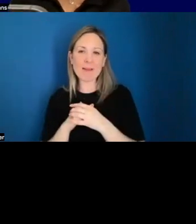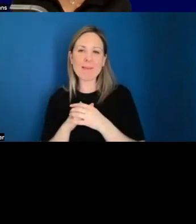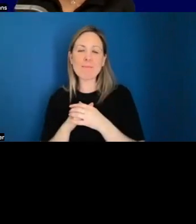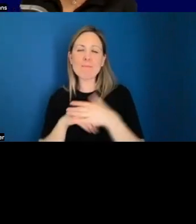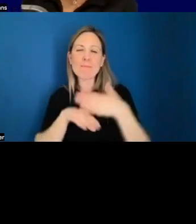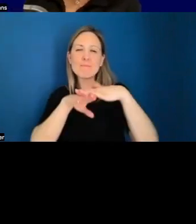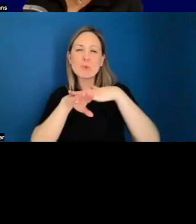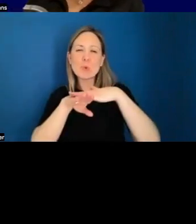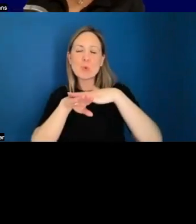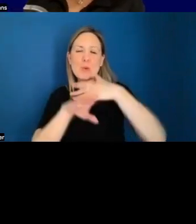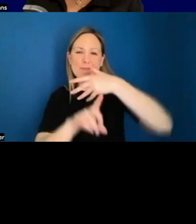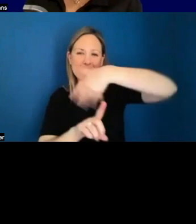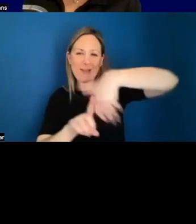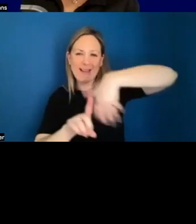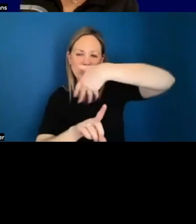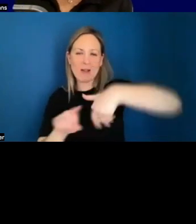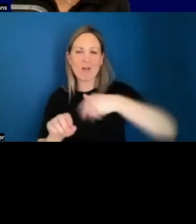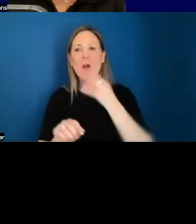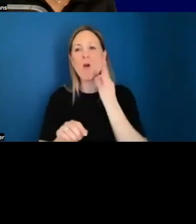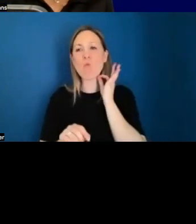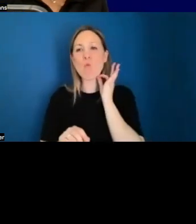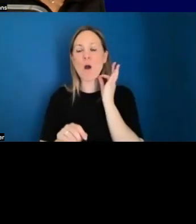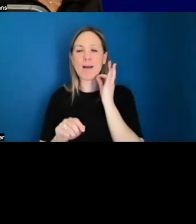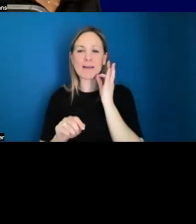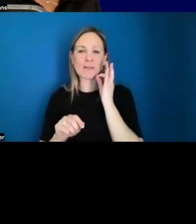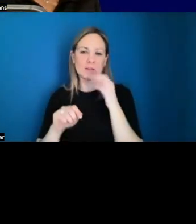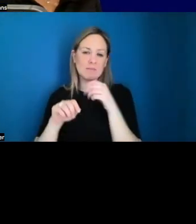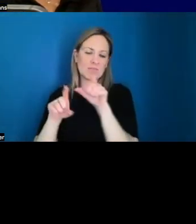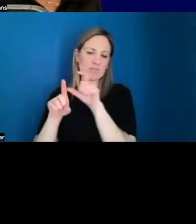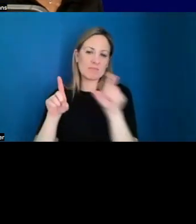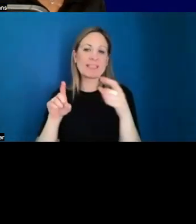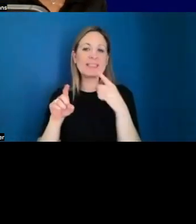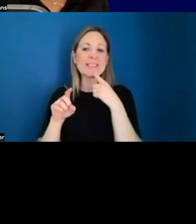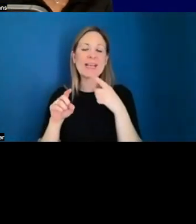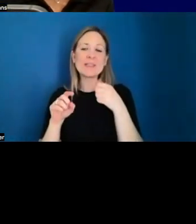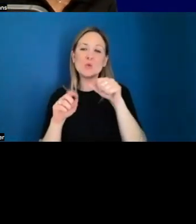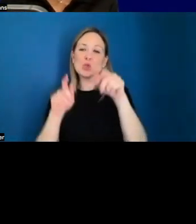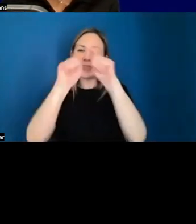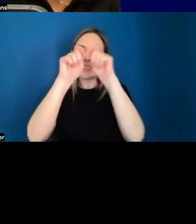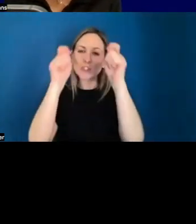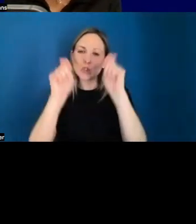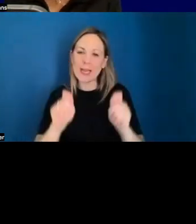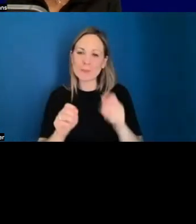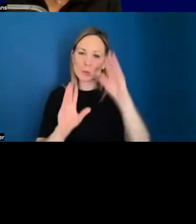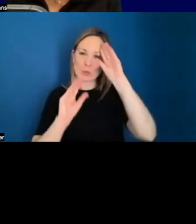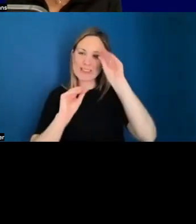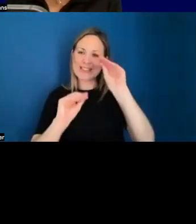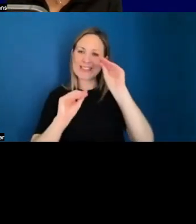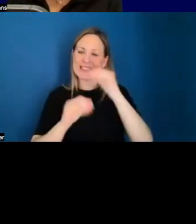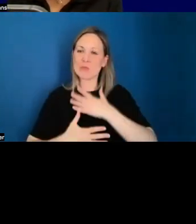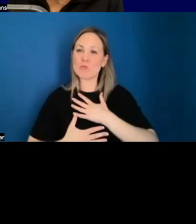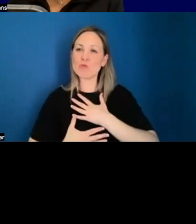with white text saying “Using Shapes to Teach Deep Breathing”. There is a large white square